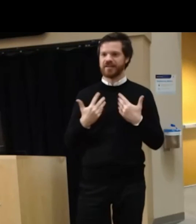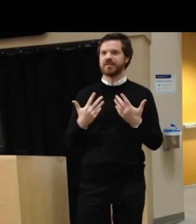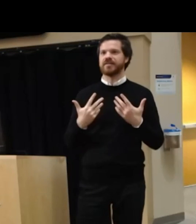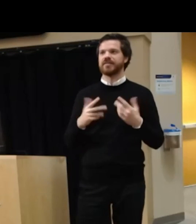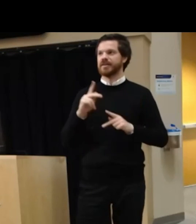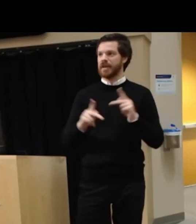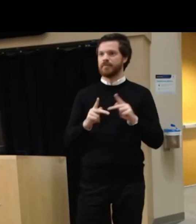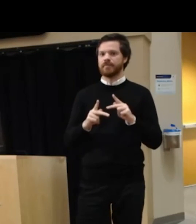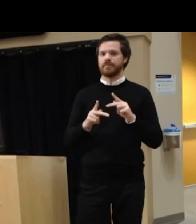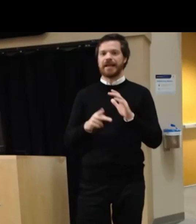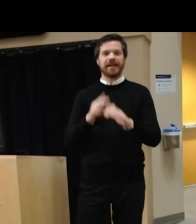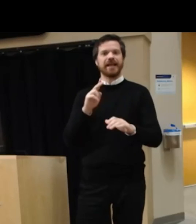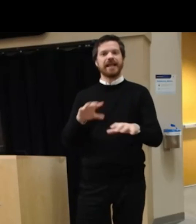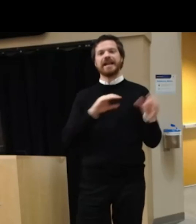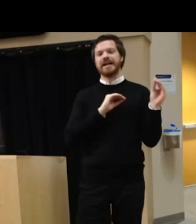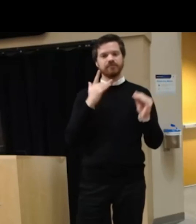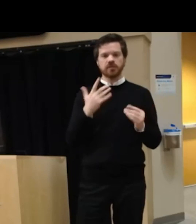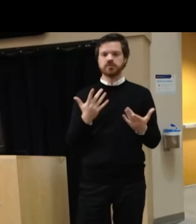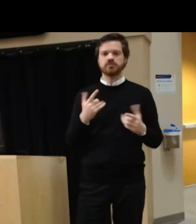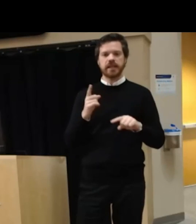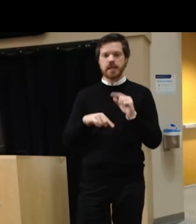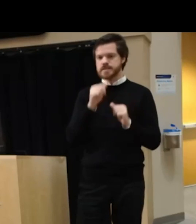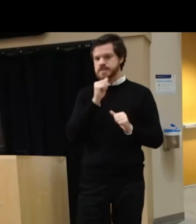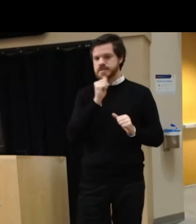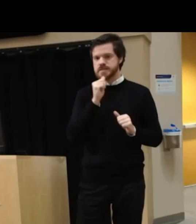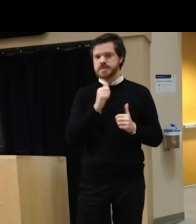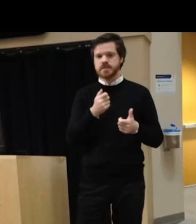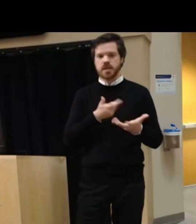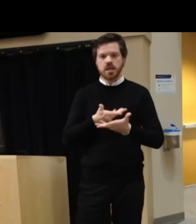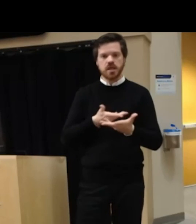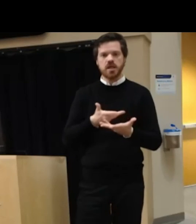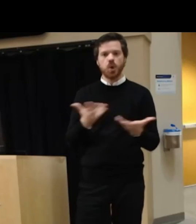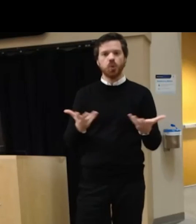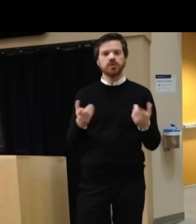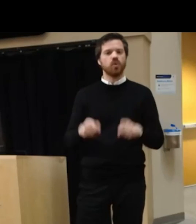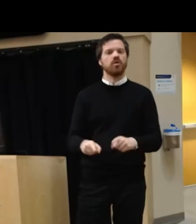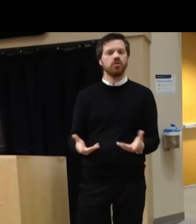leaving their jobs or losing their jobs because they just can't handle um what's going on and